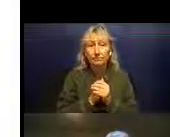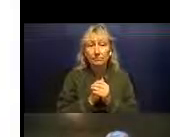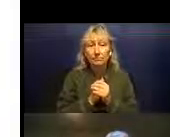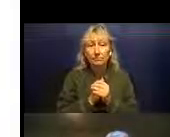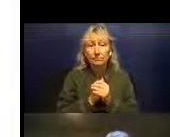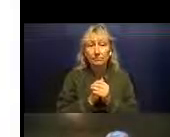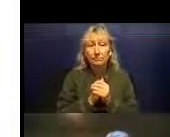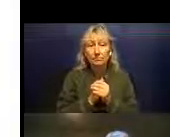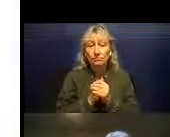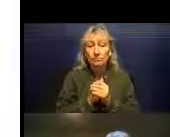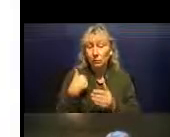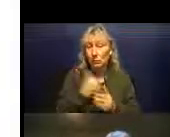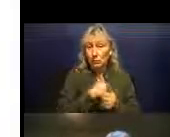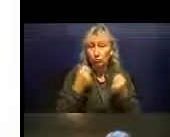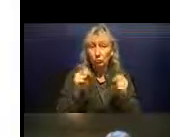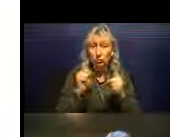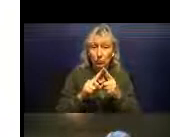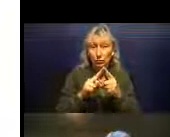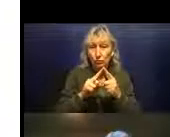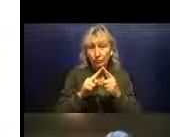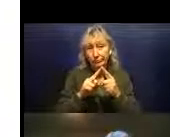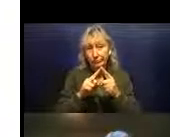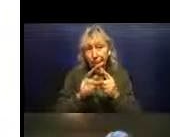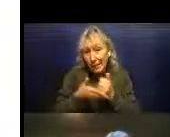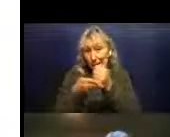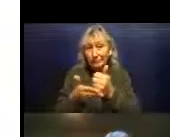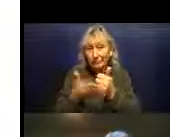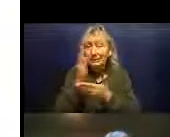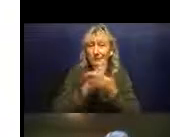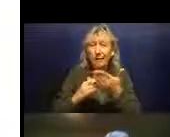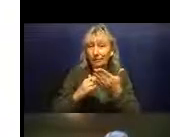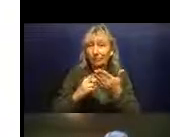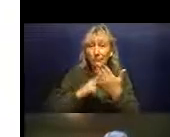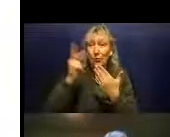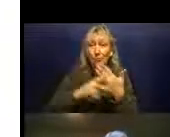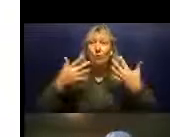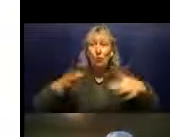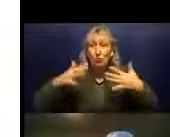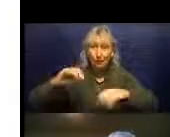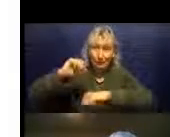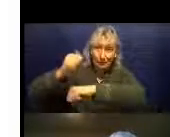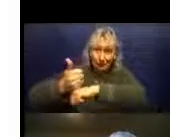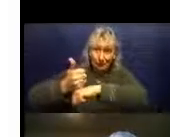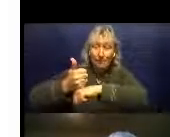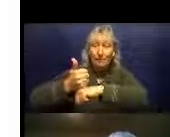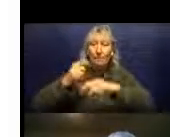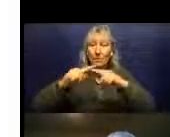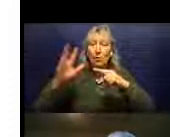So this is where organizations like yourself come in and this Grant program is hoping to make this expand the services that are available, whether it so it's a shovel.